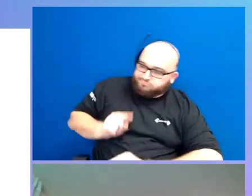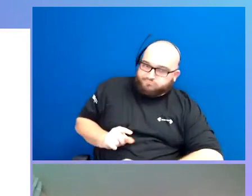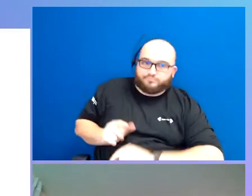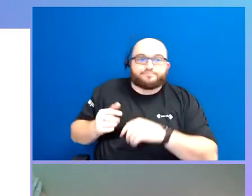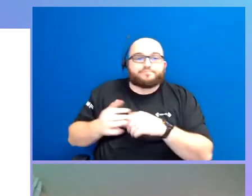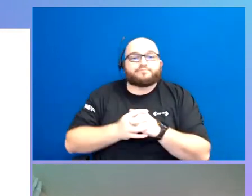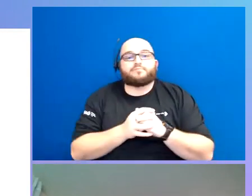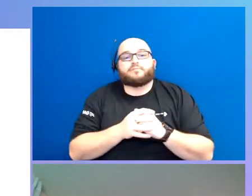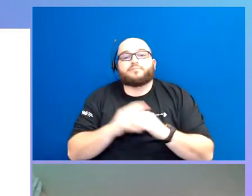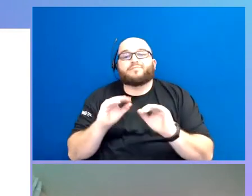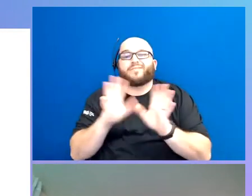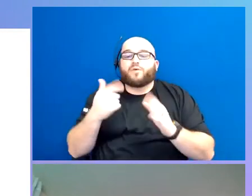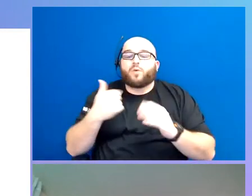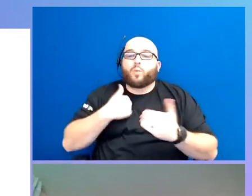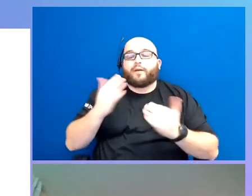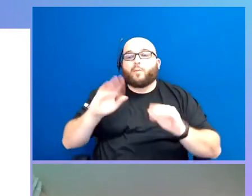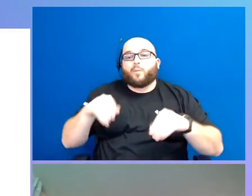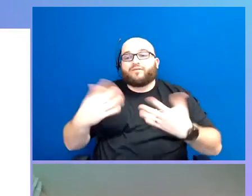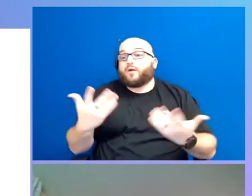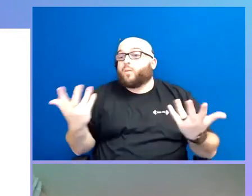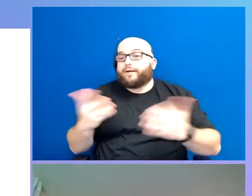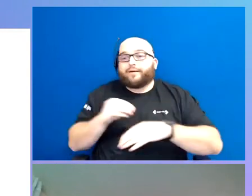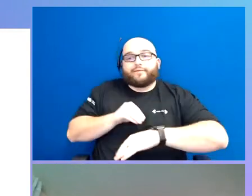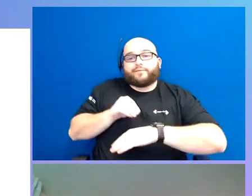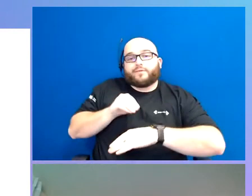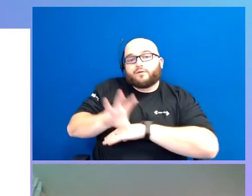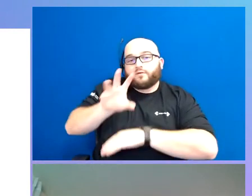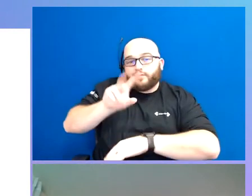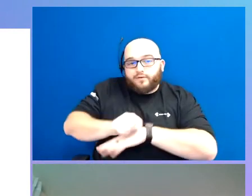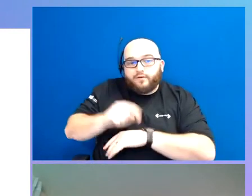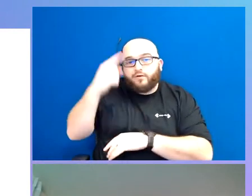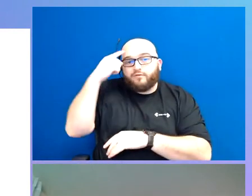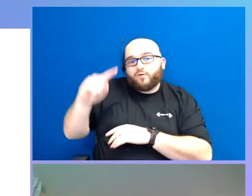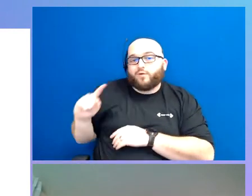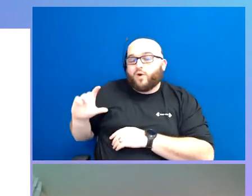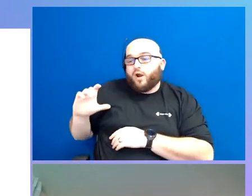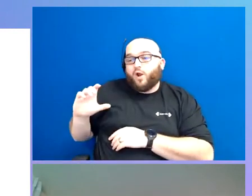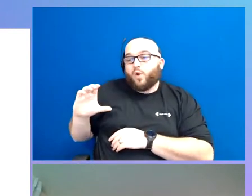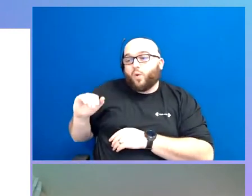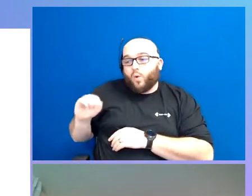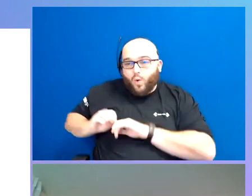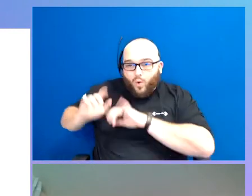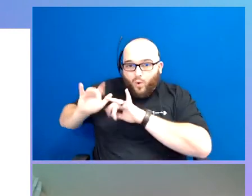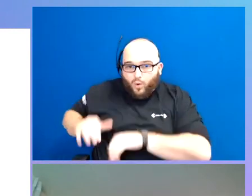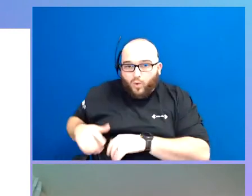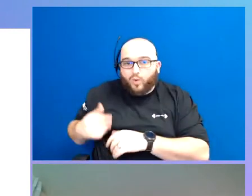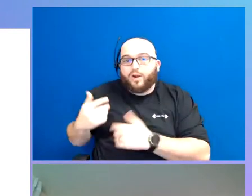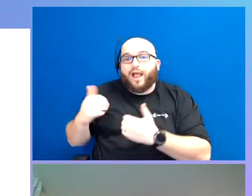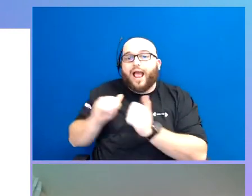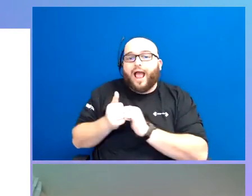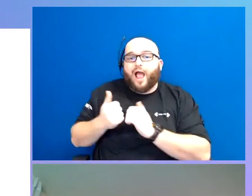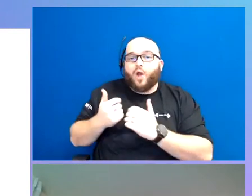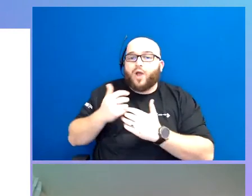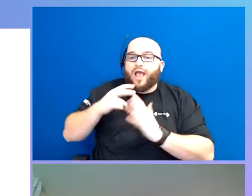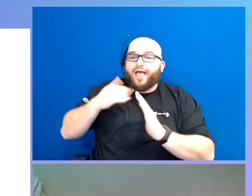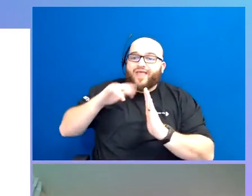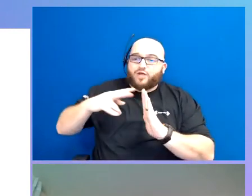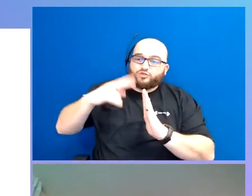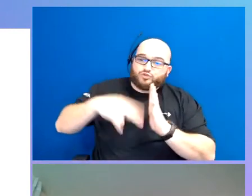consultation regarding, uh, code and how screen reader would